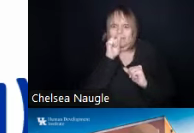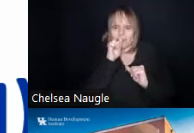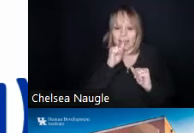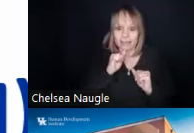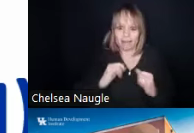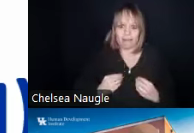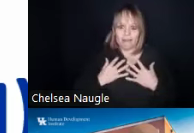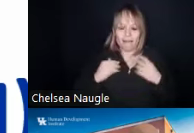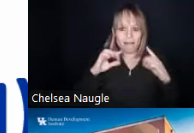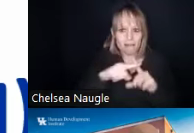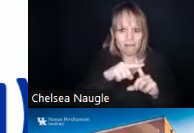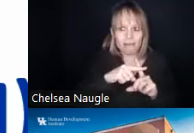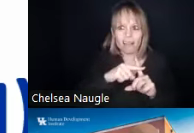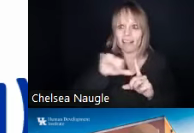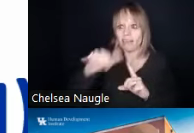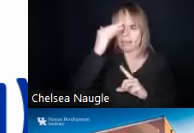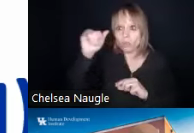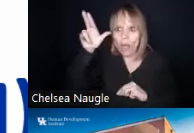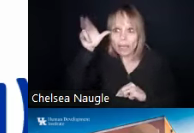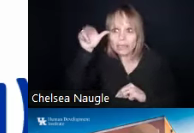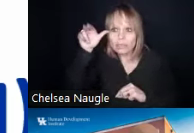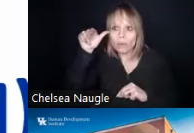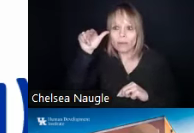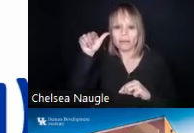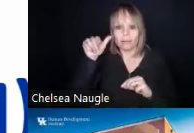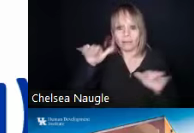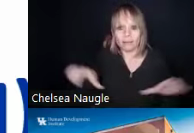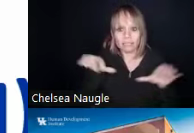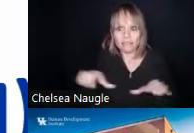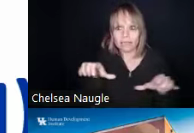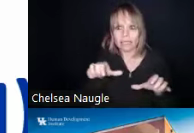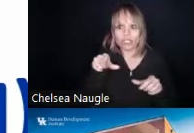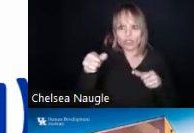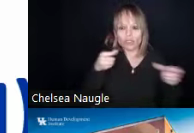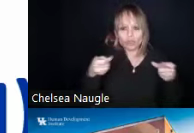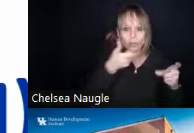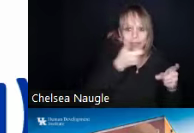Because you're controlling yourself as you ride the horse. You're controlling the horse. You're having to think while